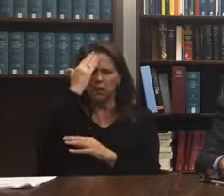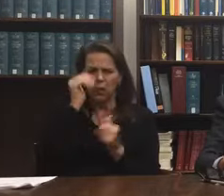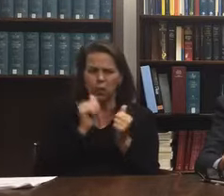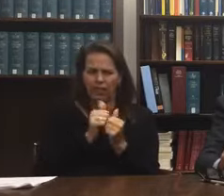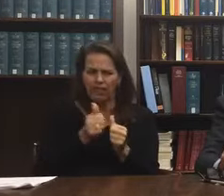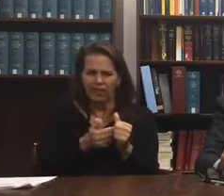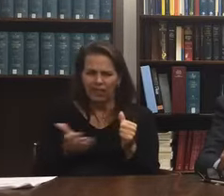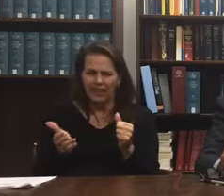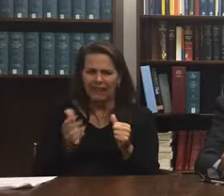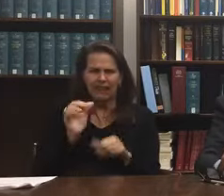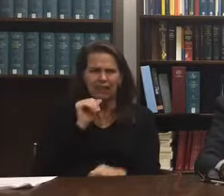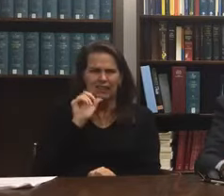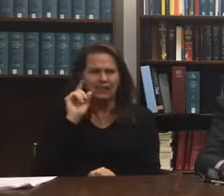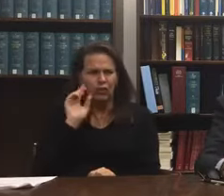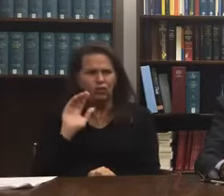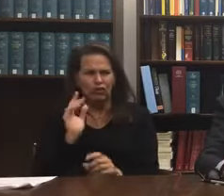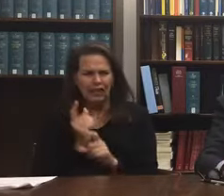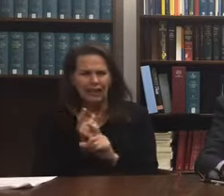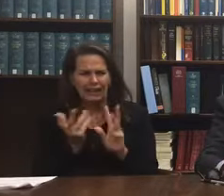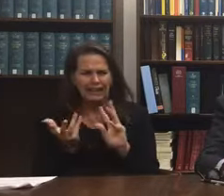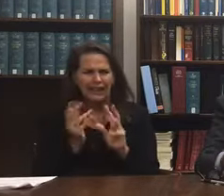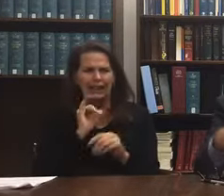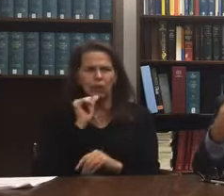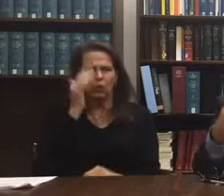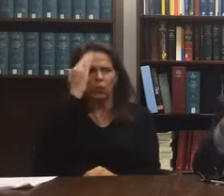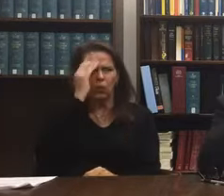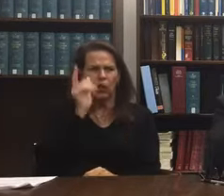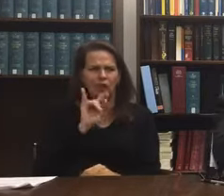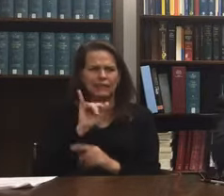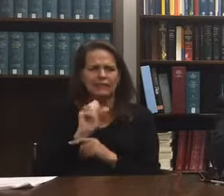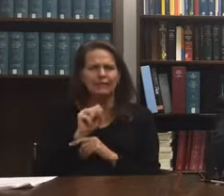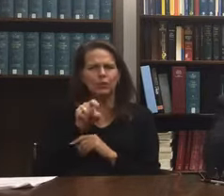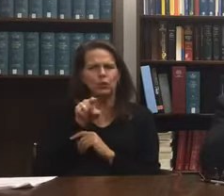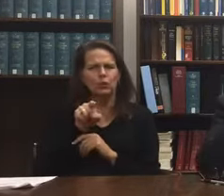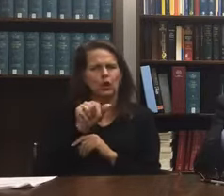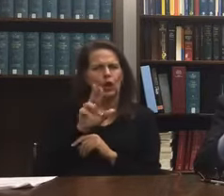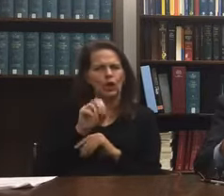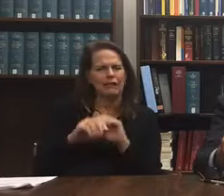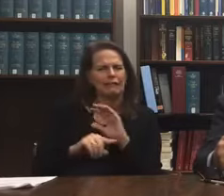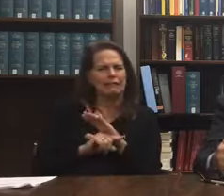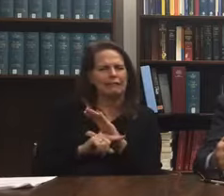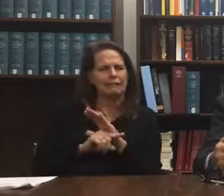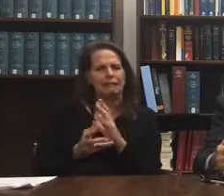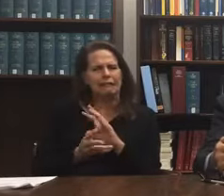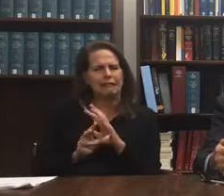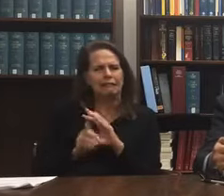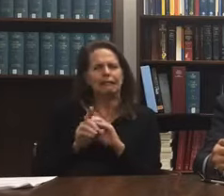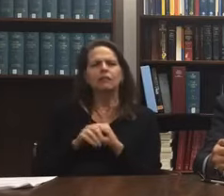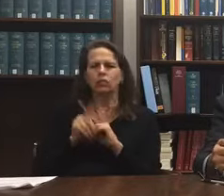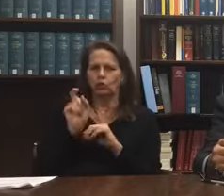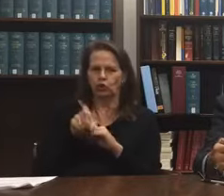doesn't sound right but I don't know where it is you're at a disadvantage so the real advantage is being more prepared than they are and